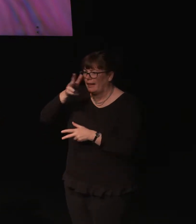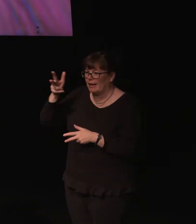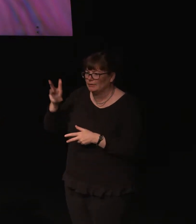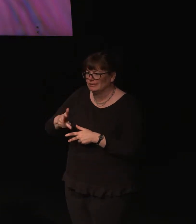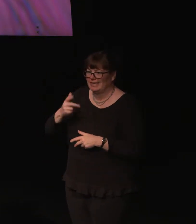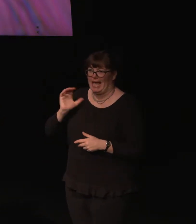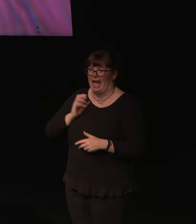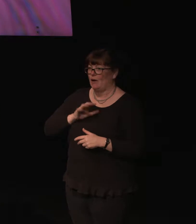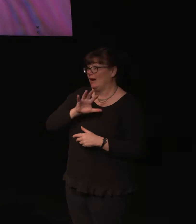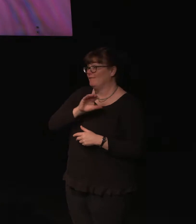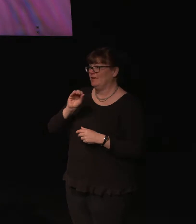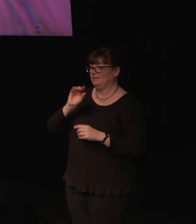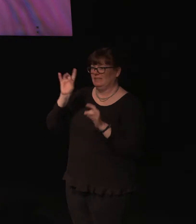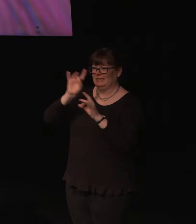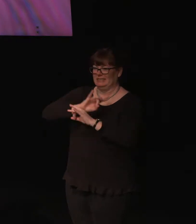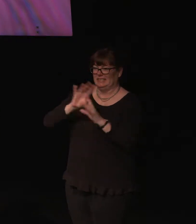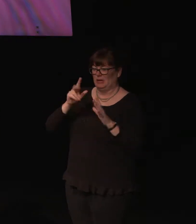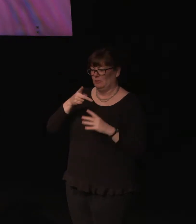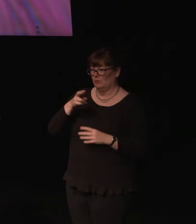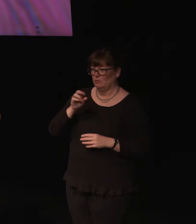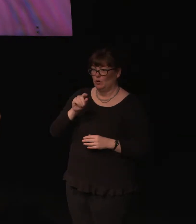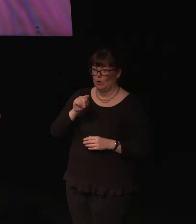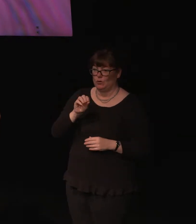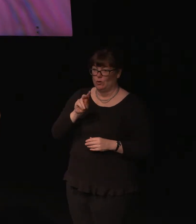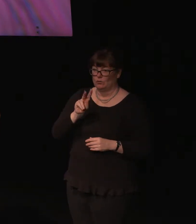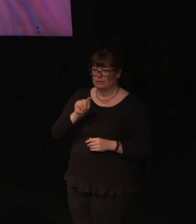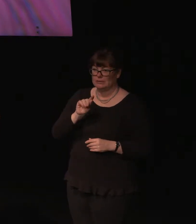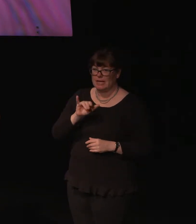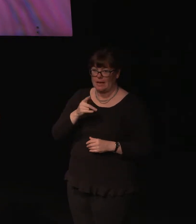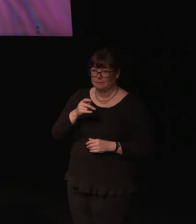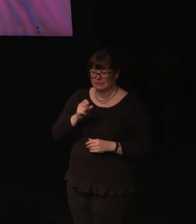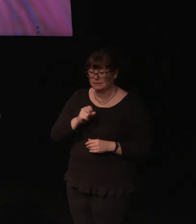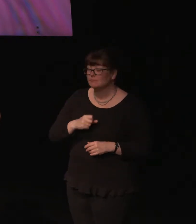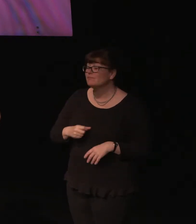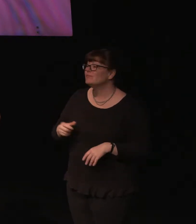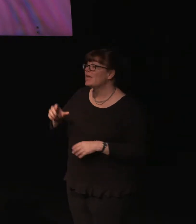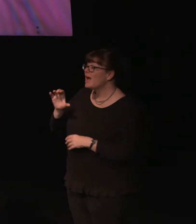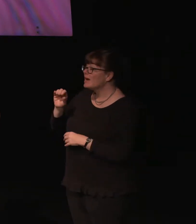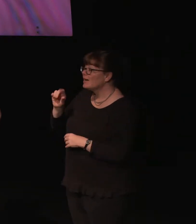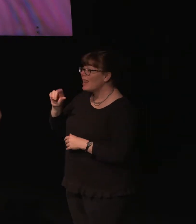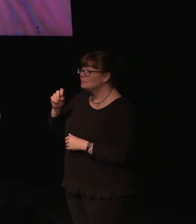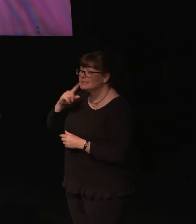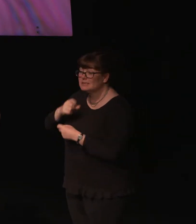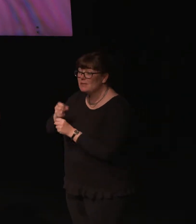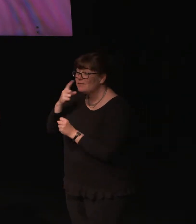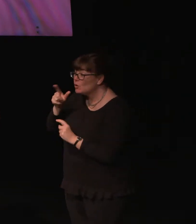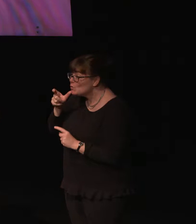Now, Collapsus was made for one of my moms. She loved puzzle games.